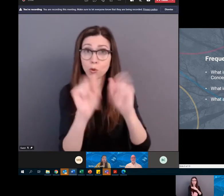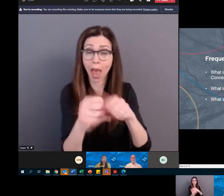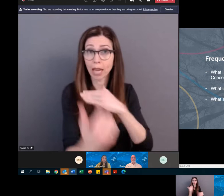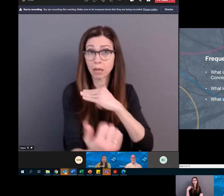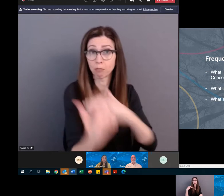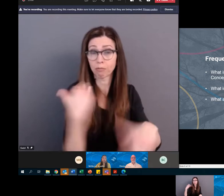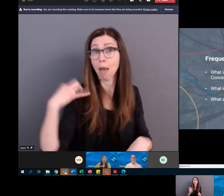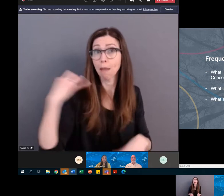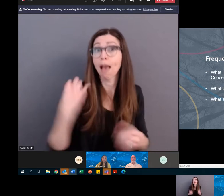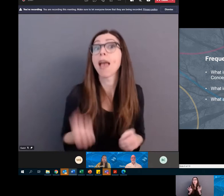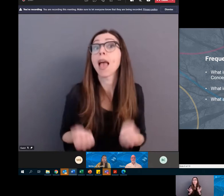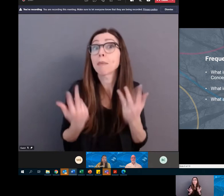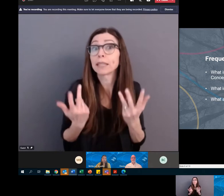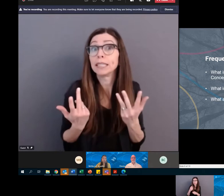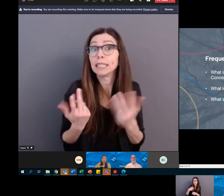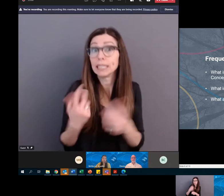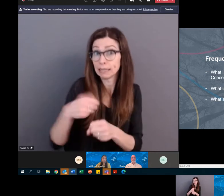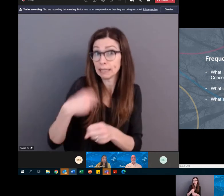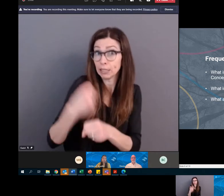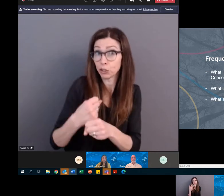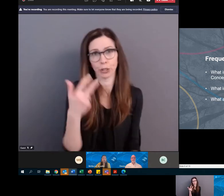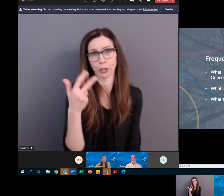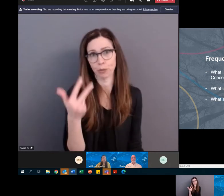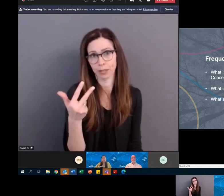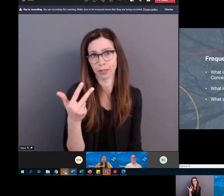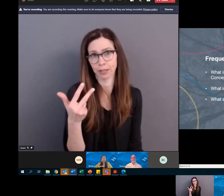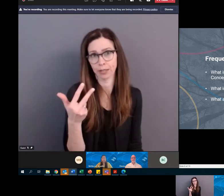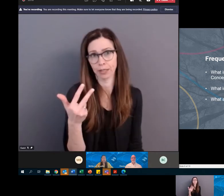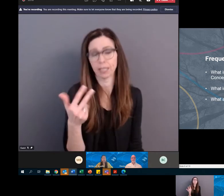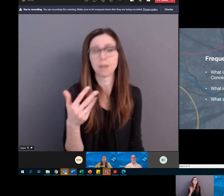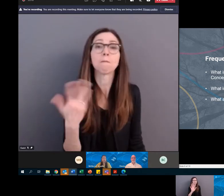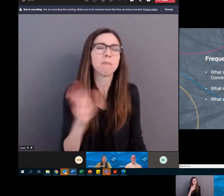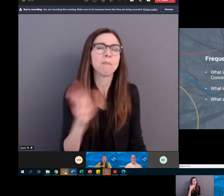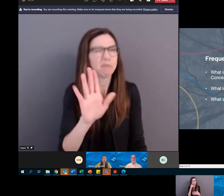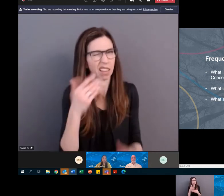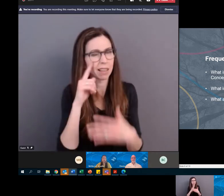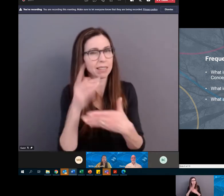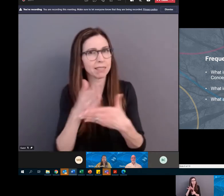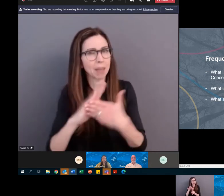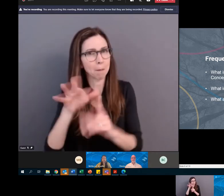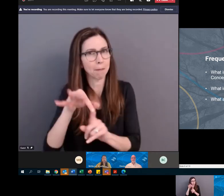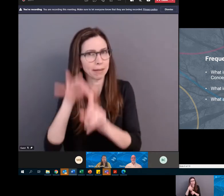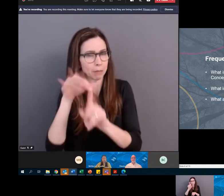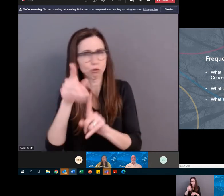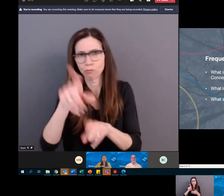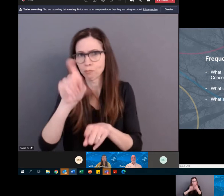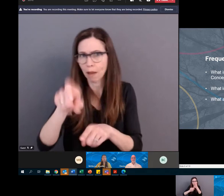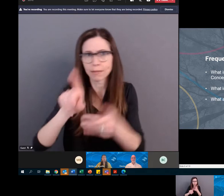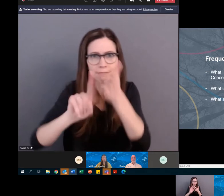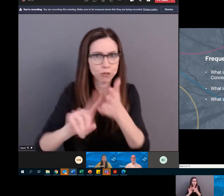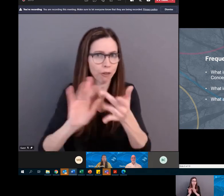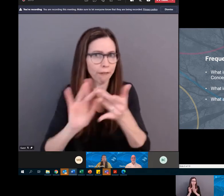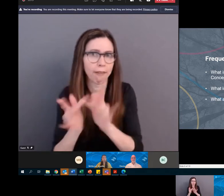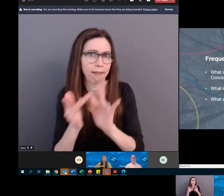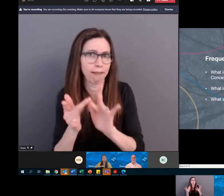application buffer year. There are also exceptions to this, and you should consult the website to see what programs don't count toward